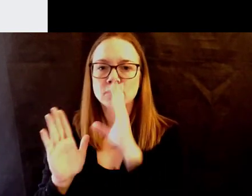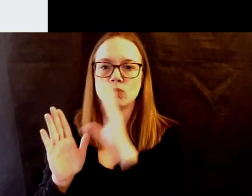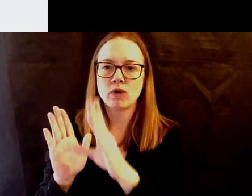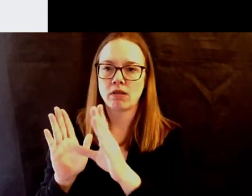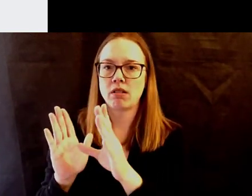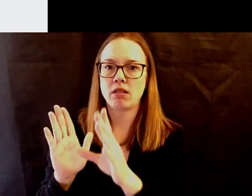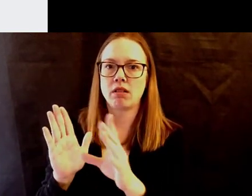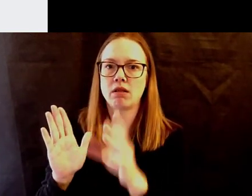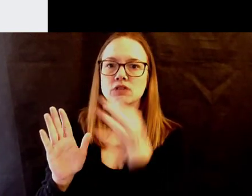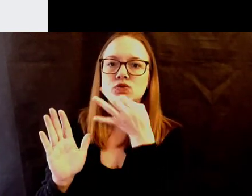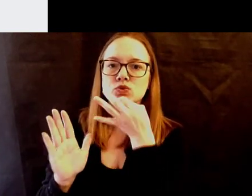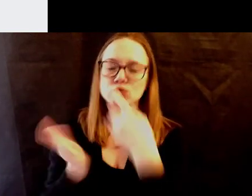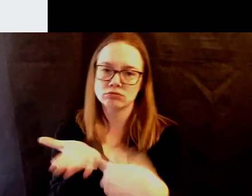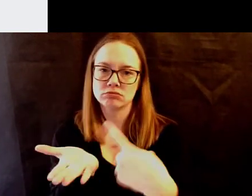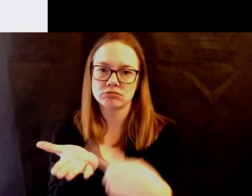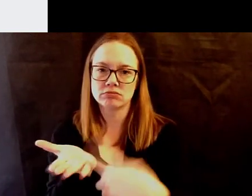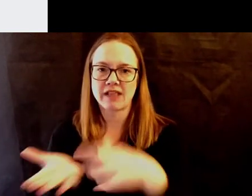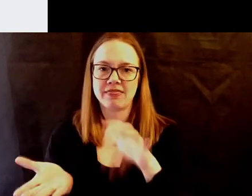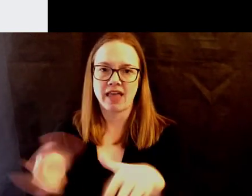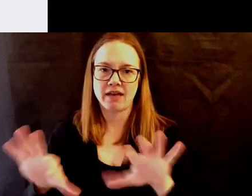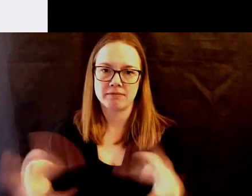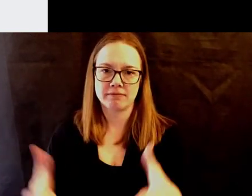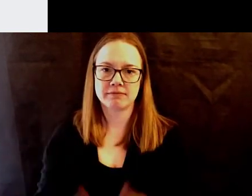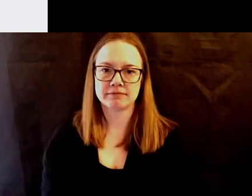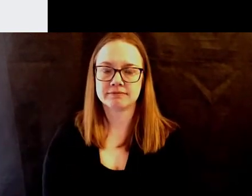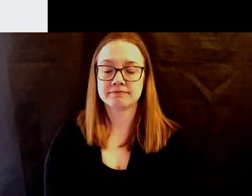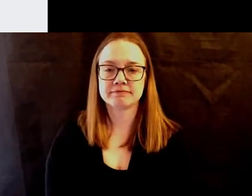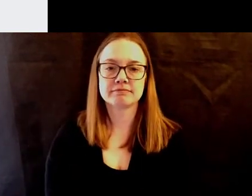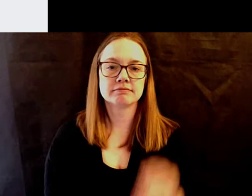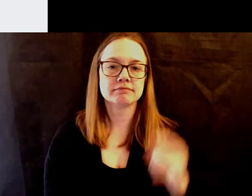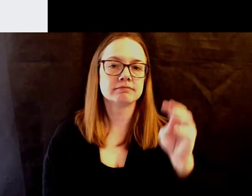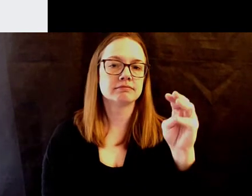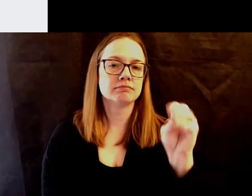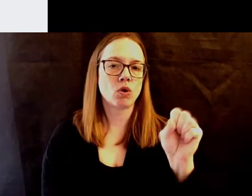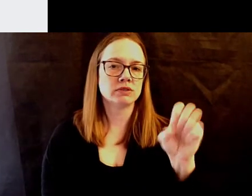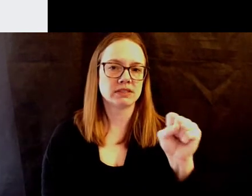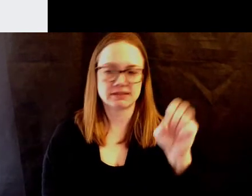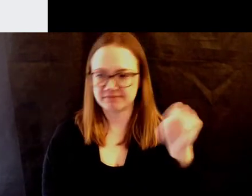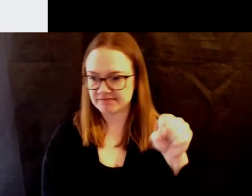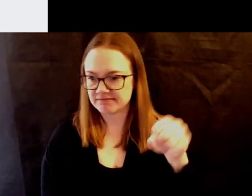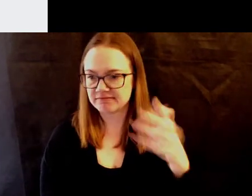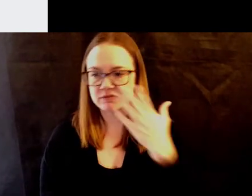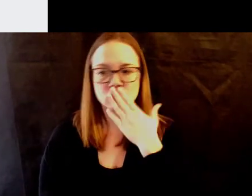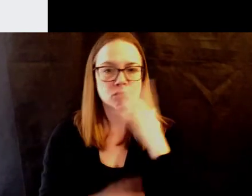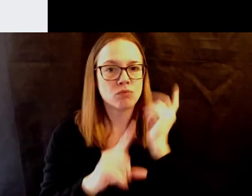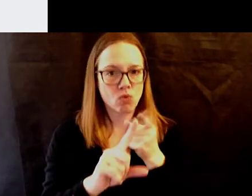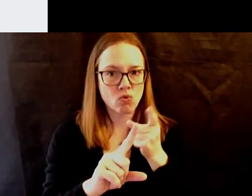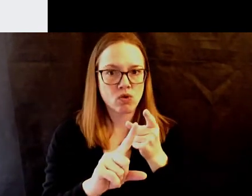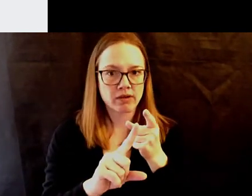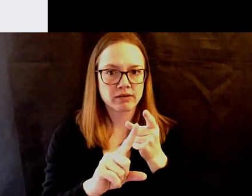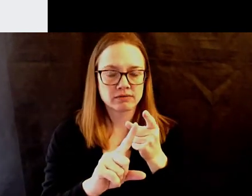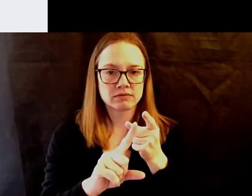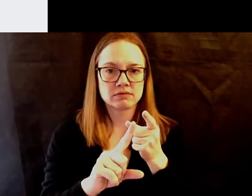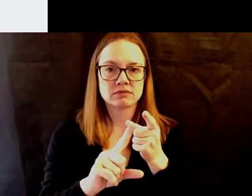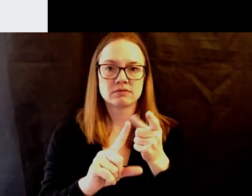And, yeah, the legislative and policy-making process is inherently a little unpredictable.